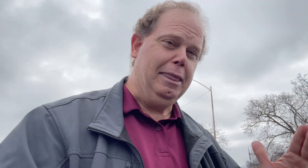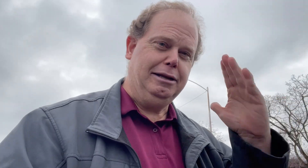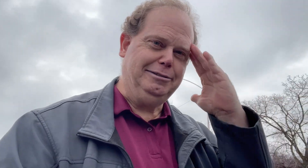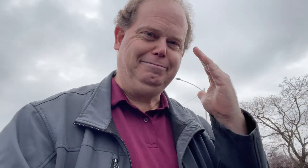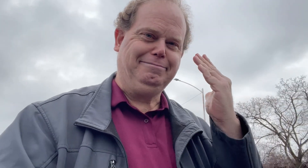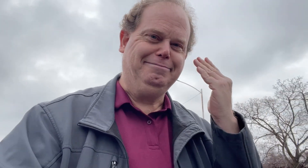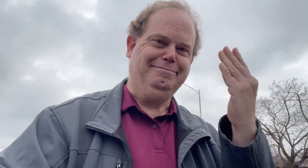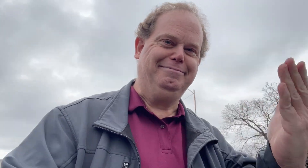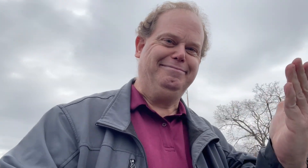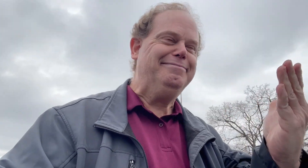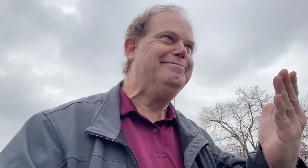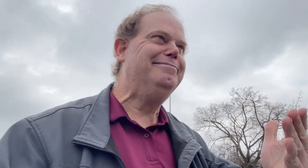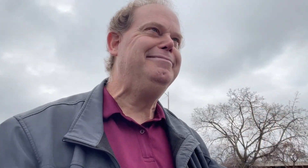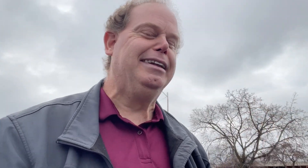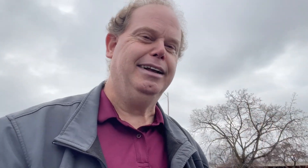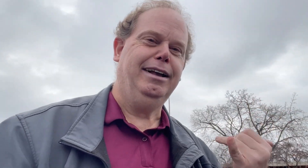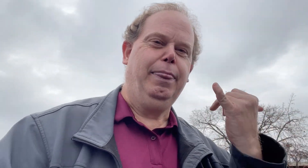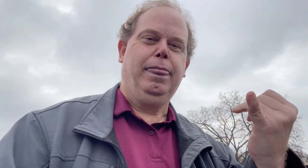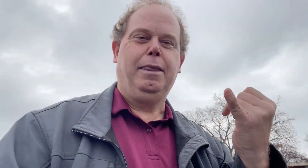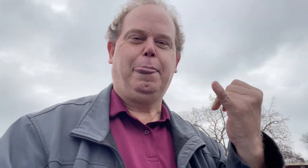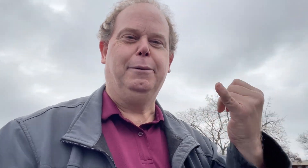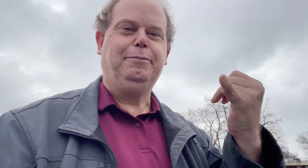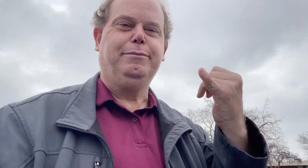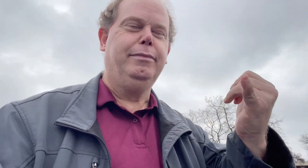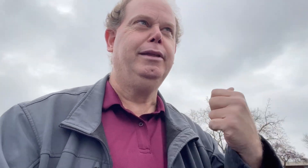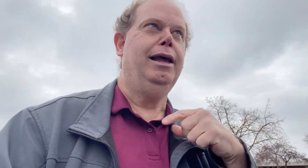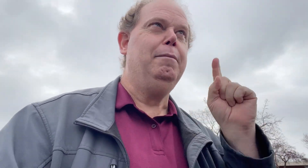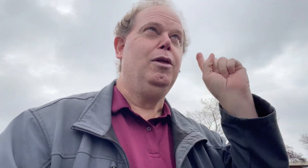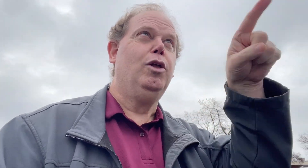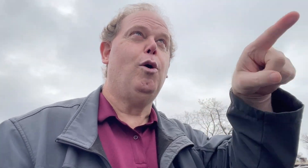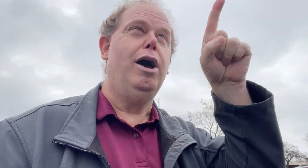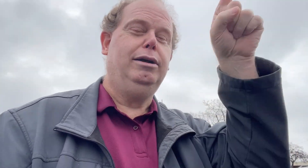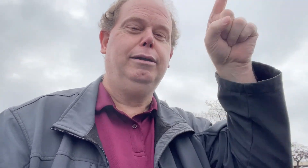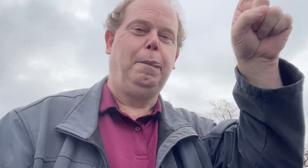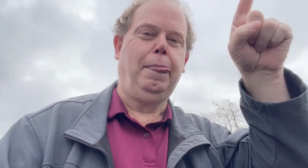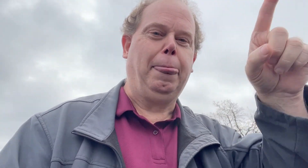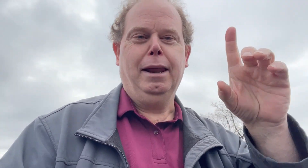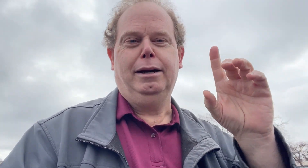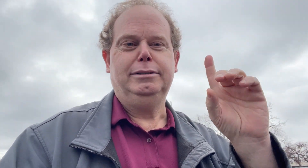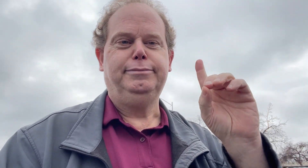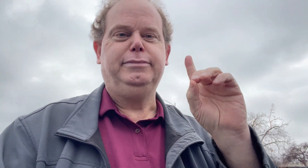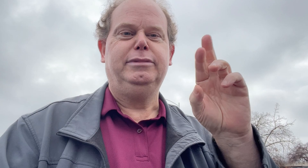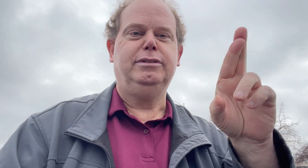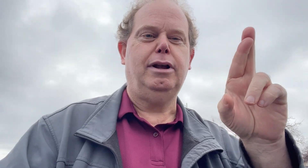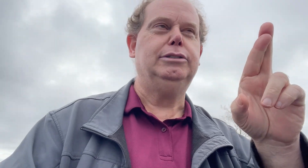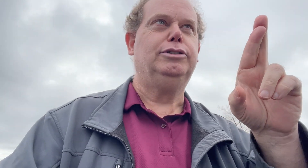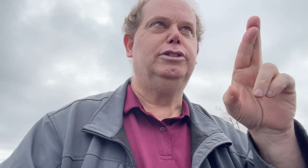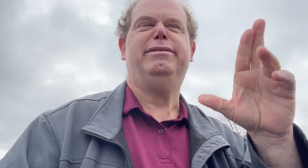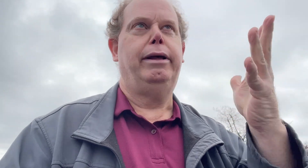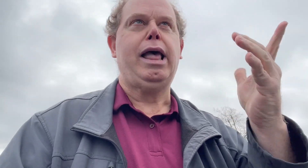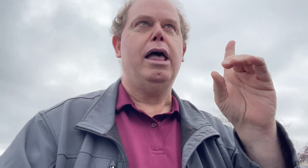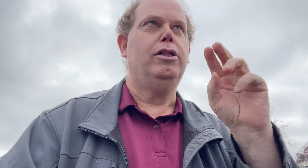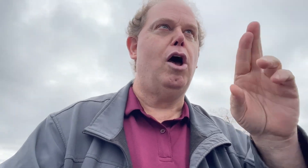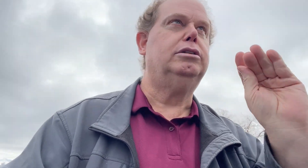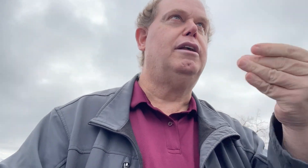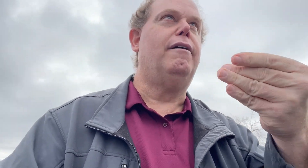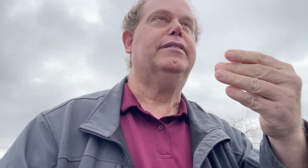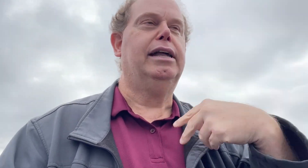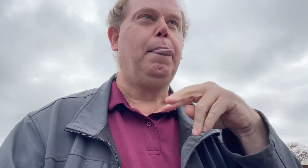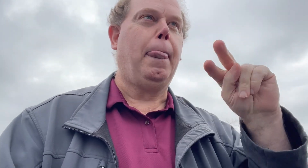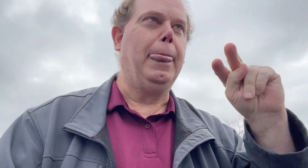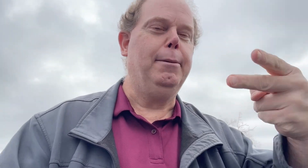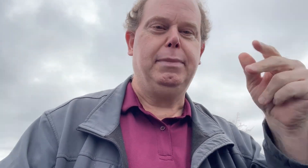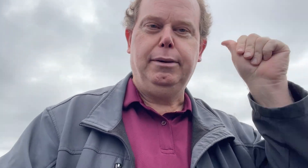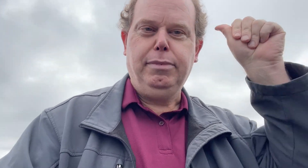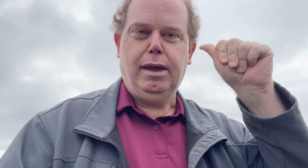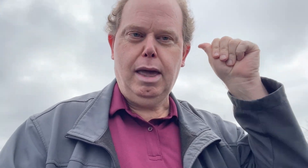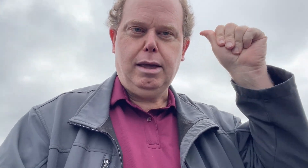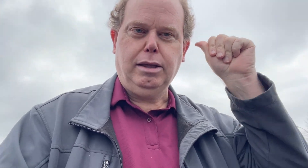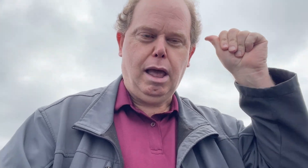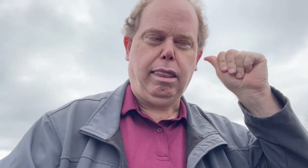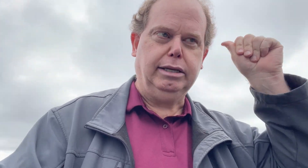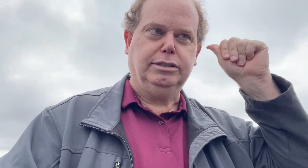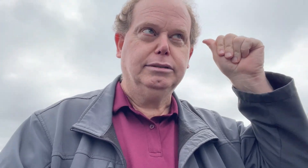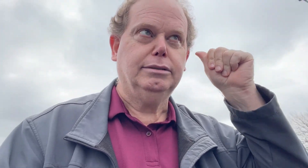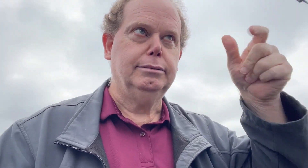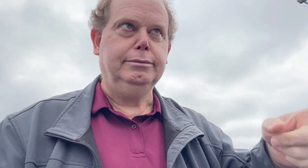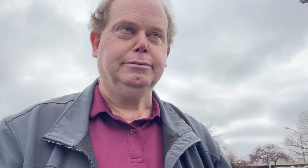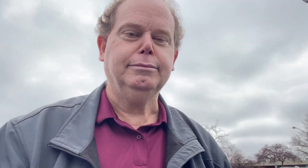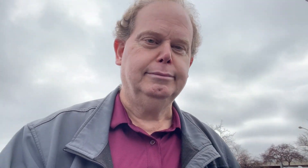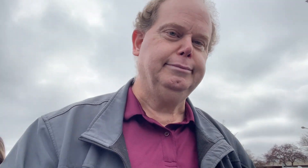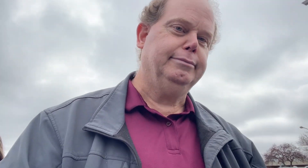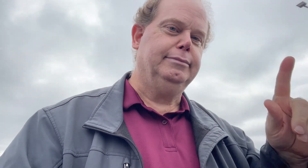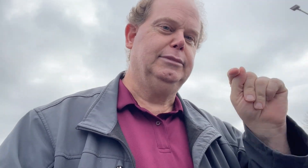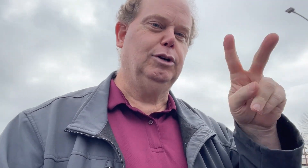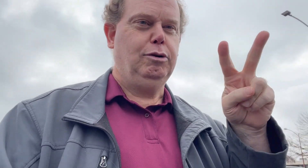Hello!! Now I am going to the Doctor's, no not the Doctor's Office. I meant the Audiologist Office.